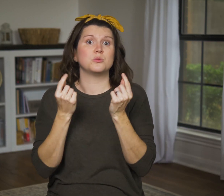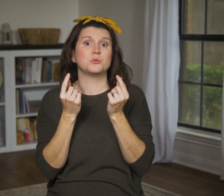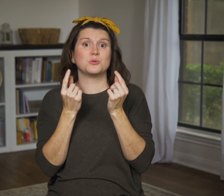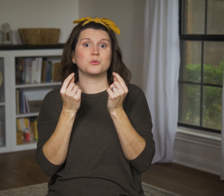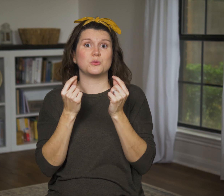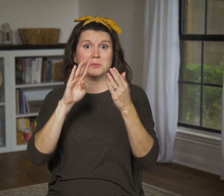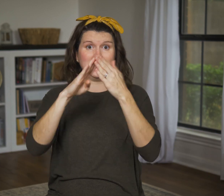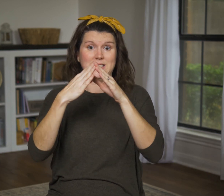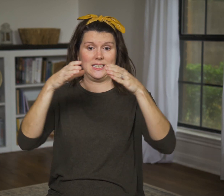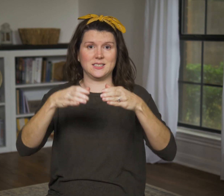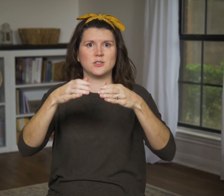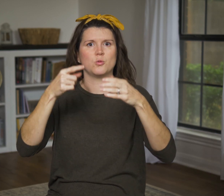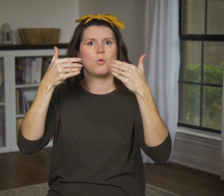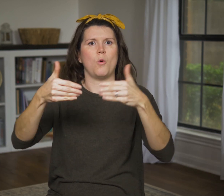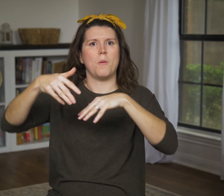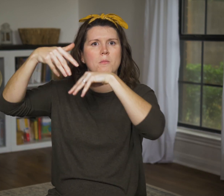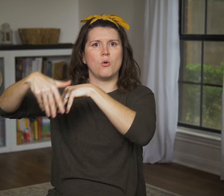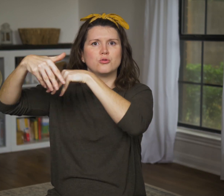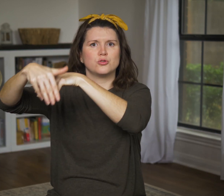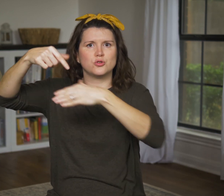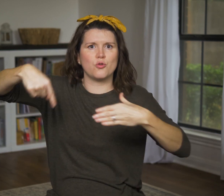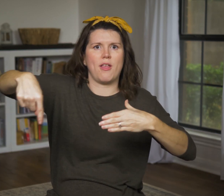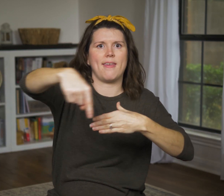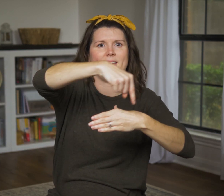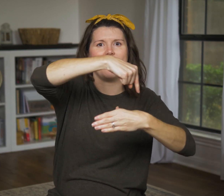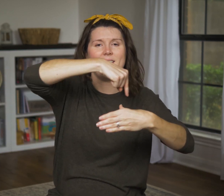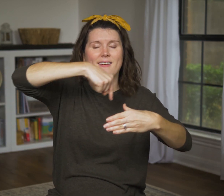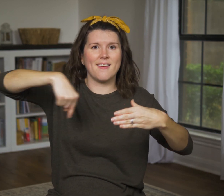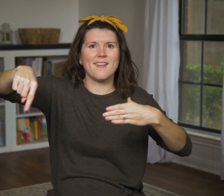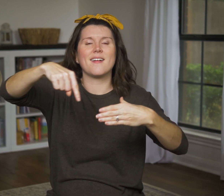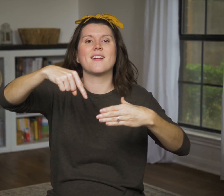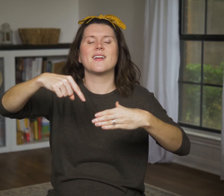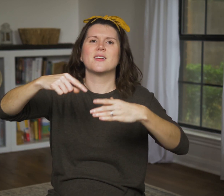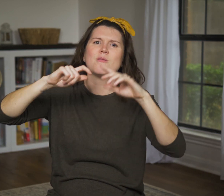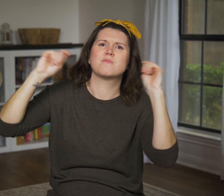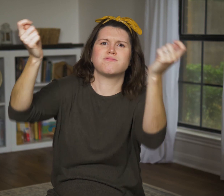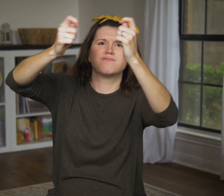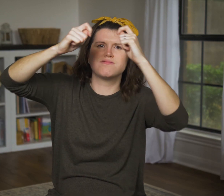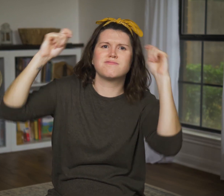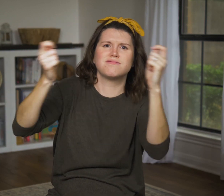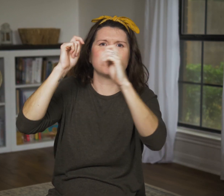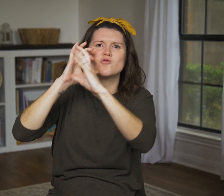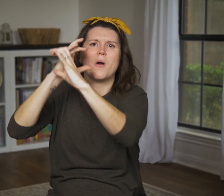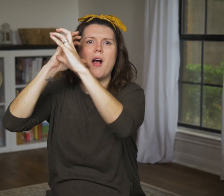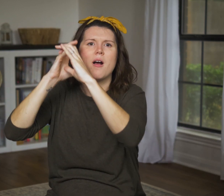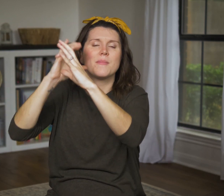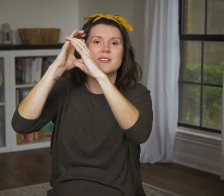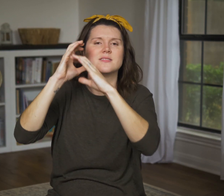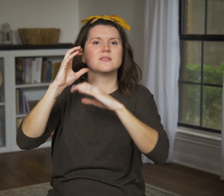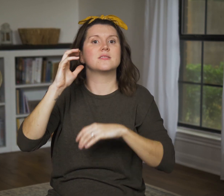March around the city with the ark, blowing trumpets,